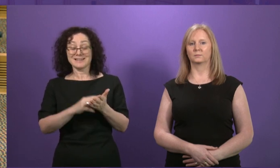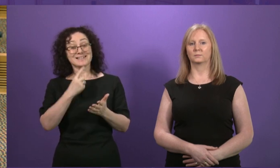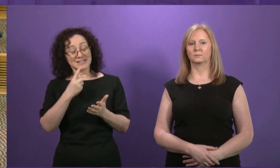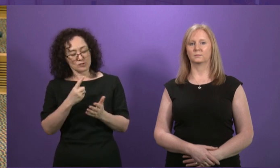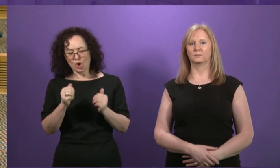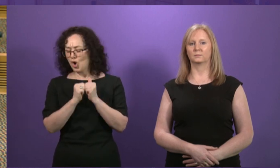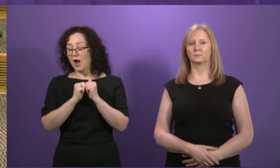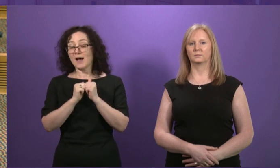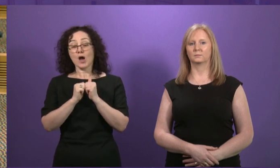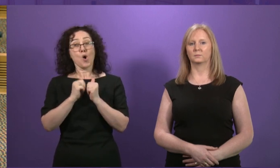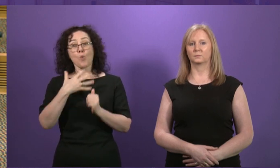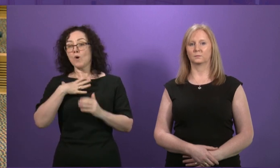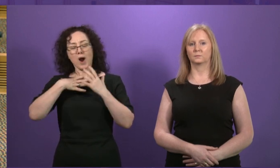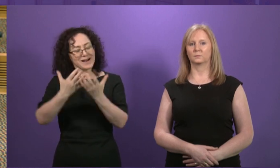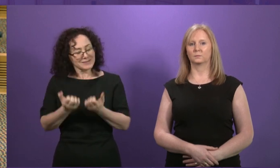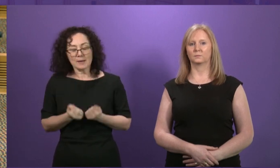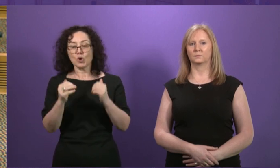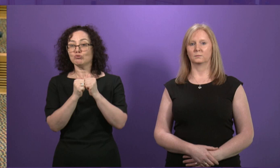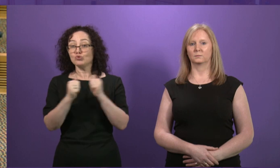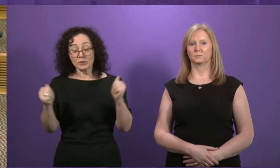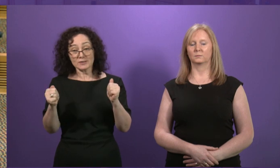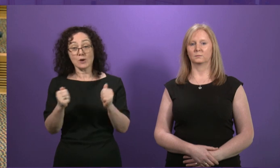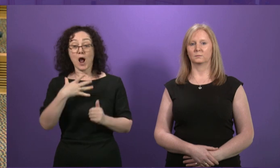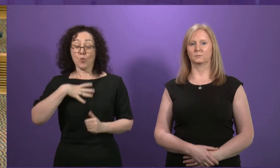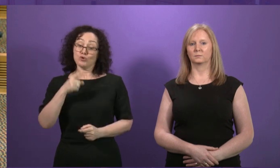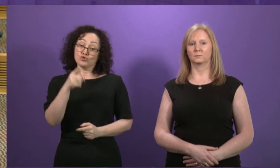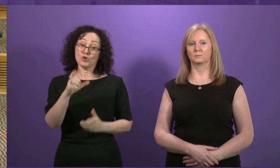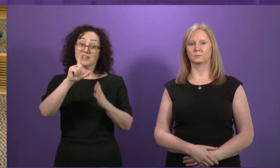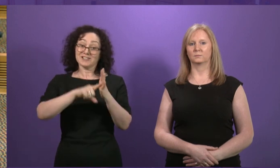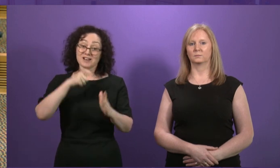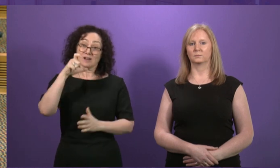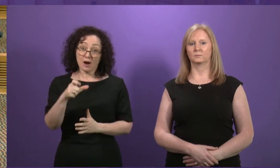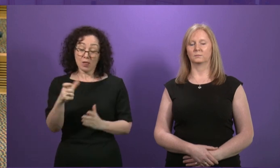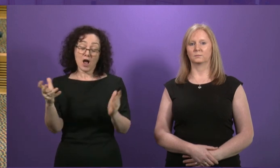Will he join me today and call on the Prime Minister to end this uncertainty and rule